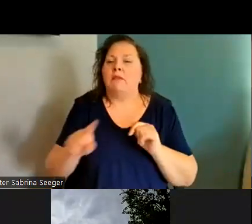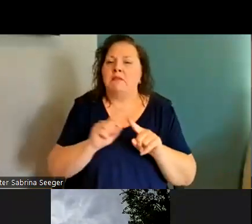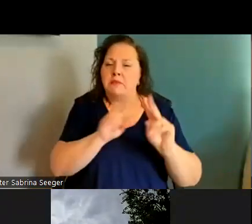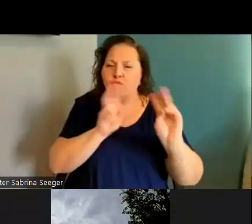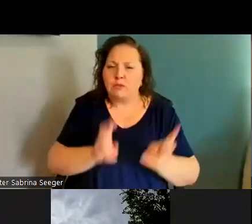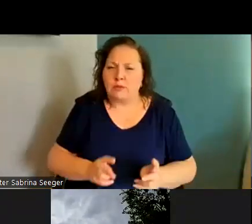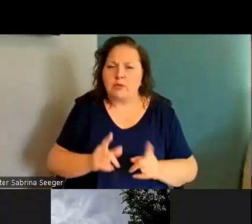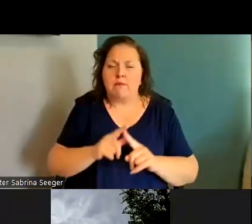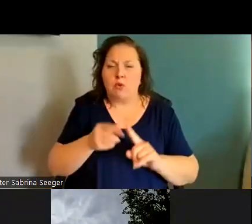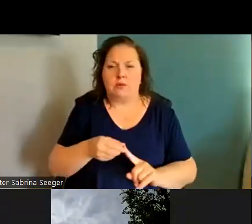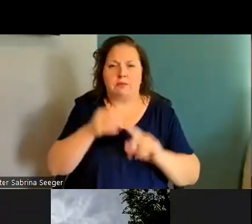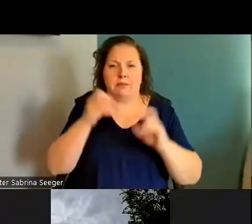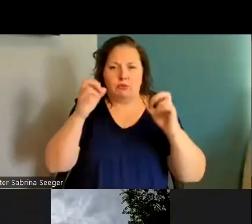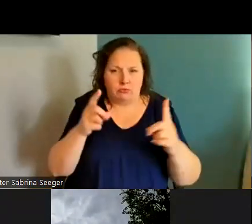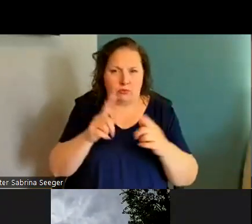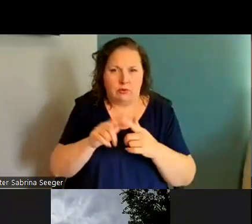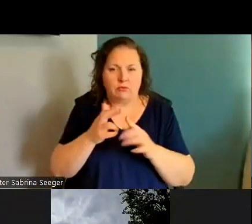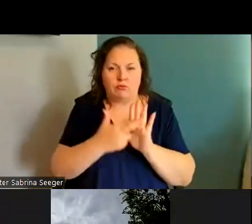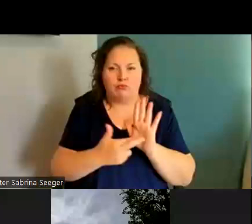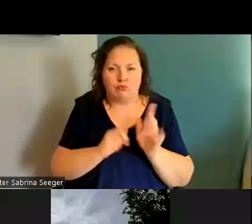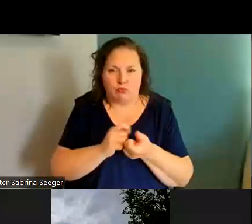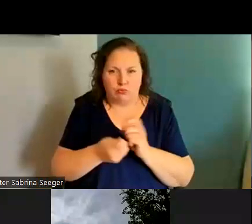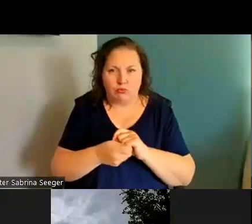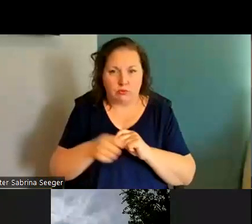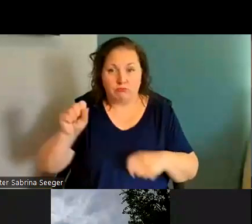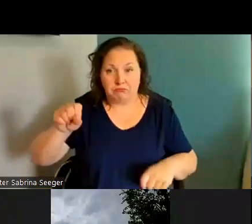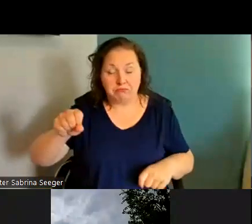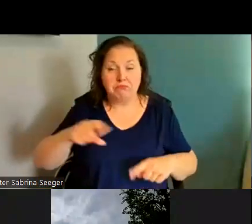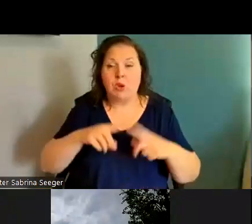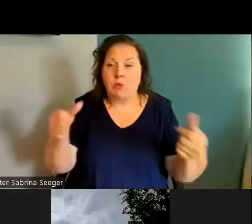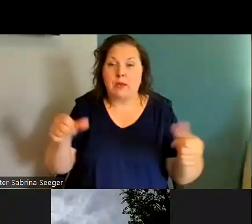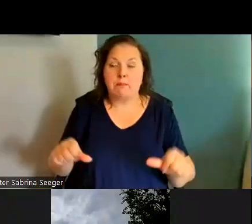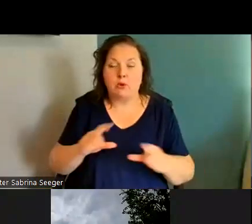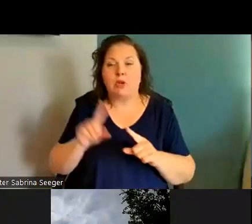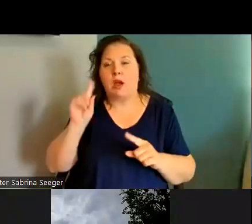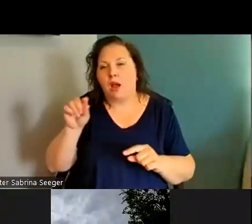the special education rule changes. We posted the content on that website, which I believe is